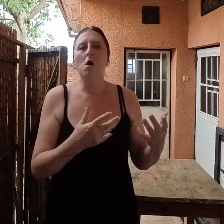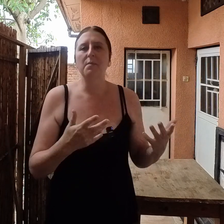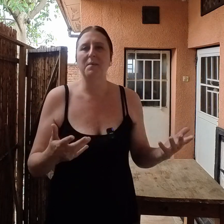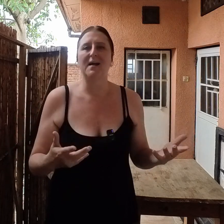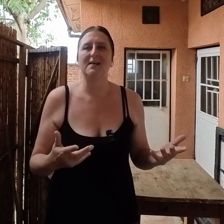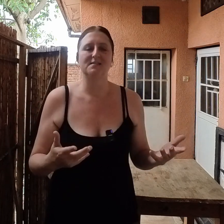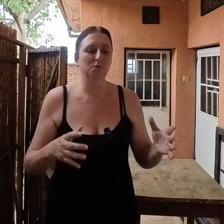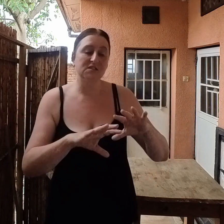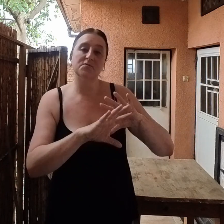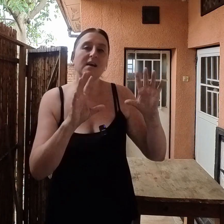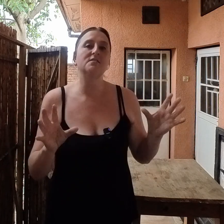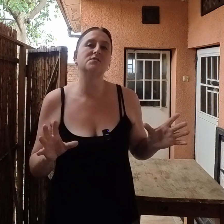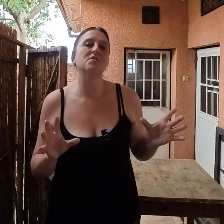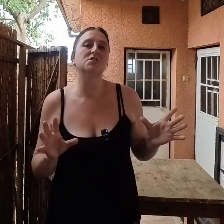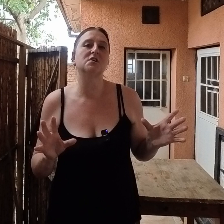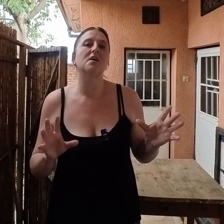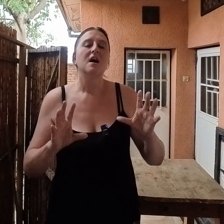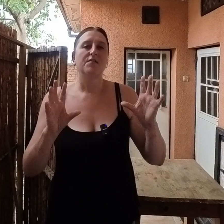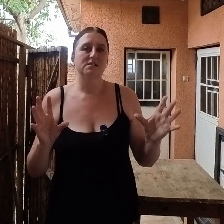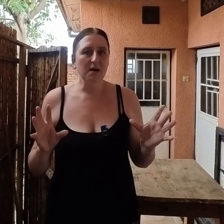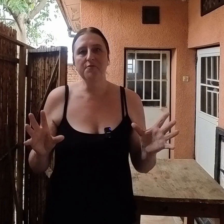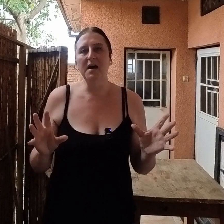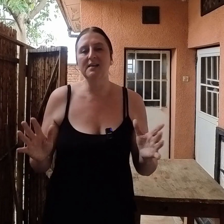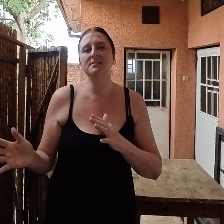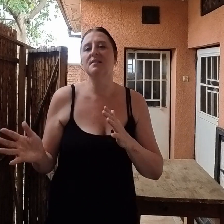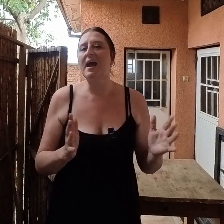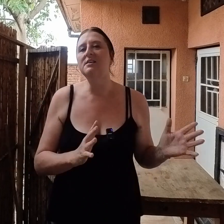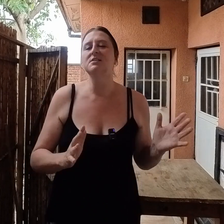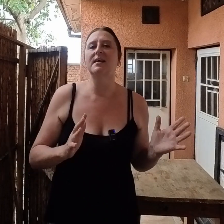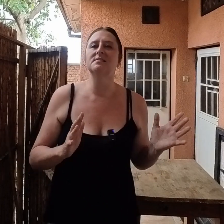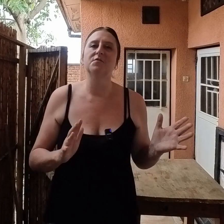the Mwami Palace, which is a reconstruction of the type of palace that the ancient kings of